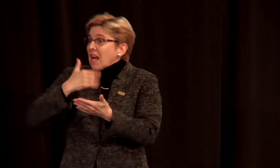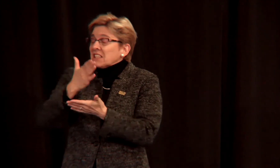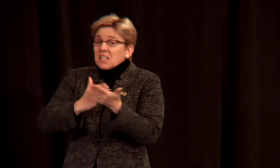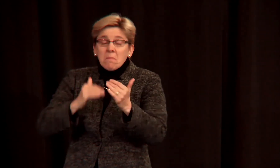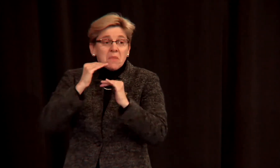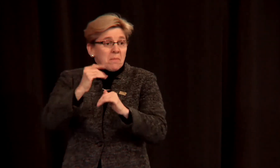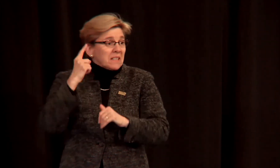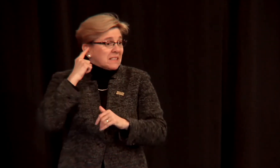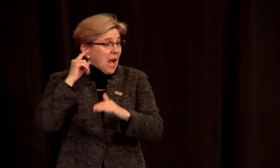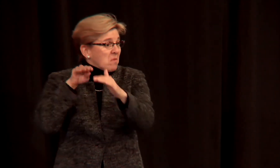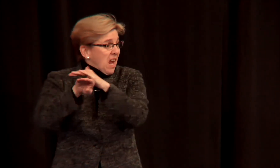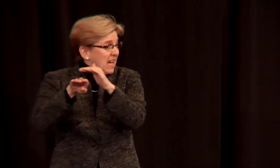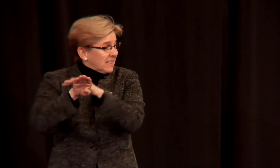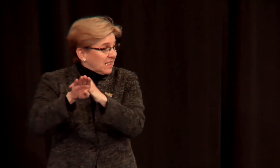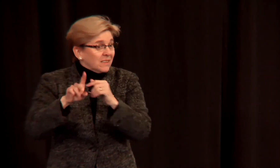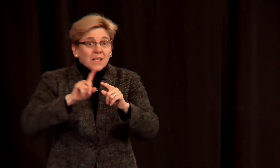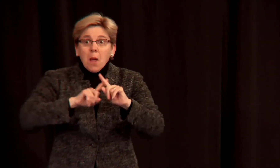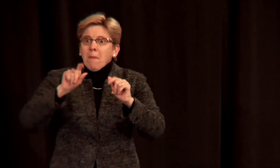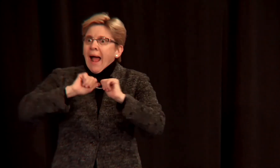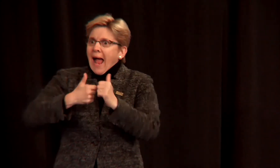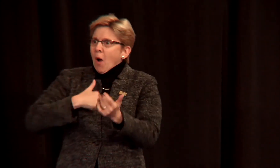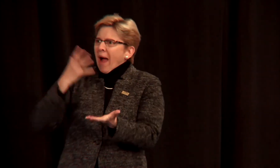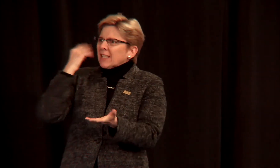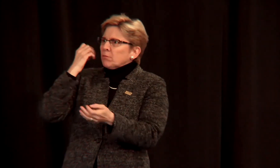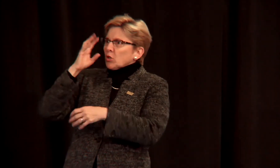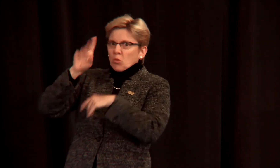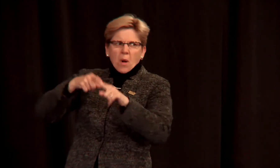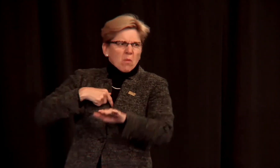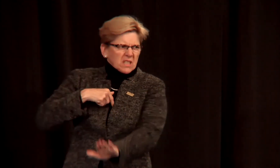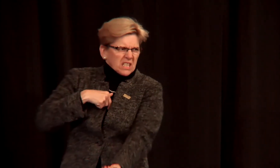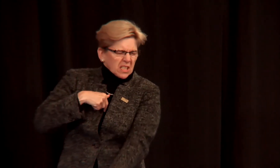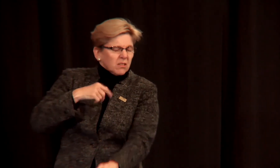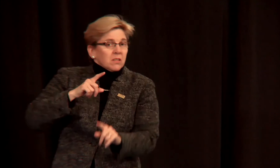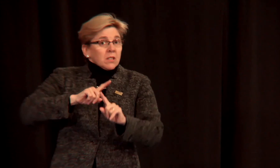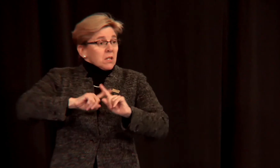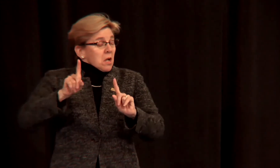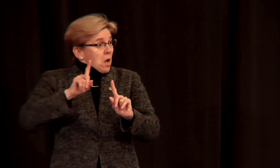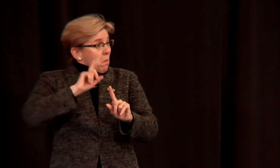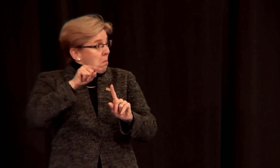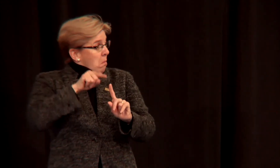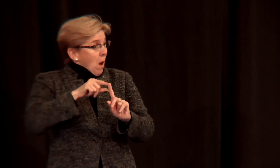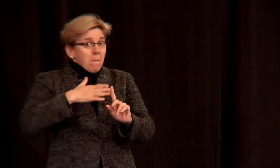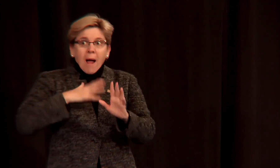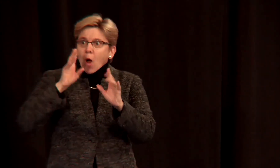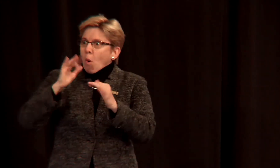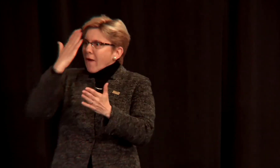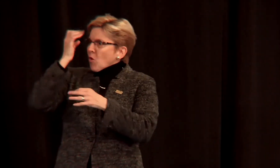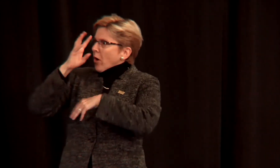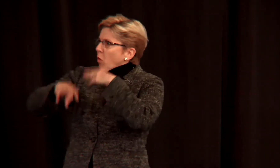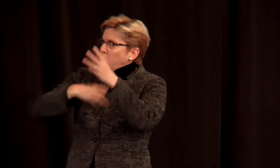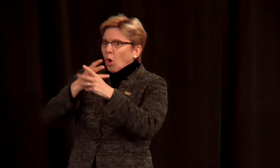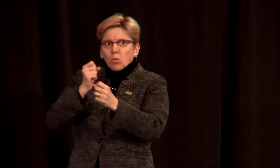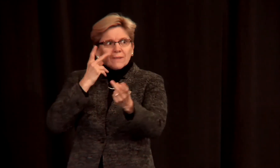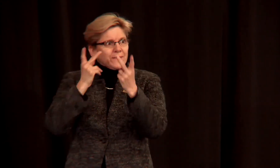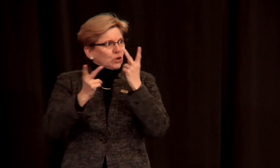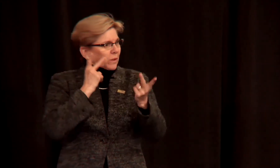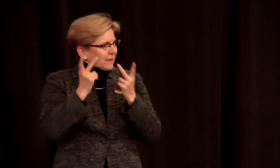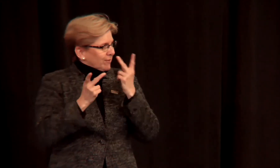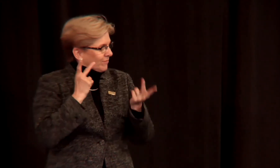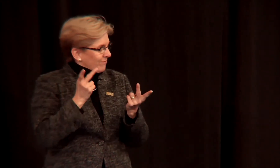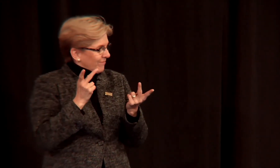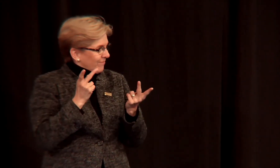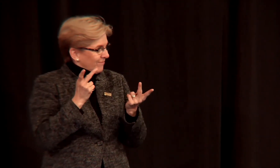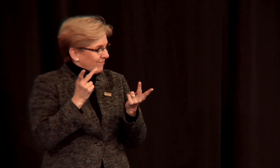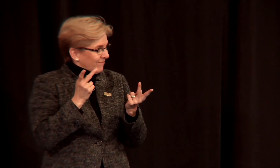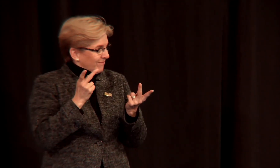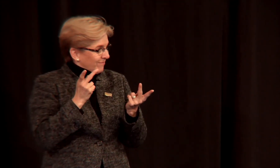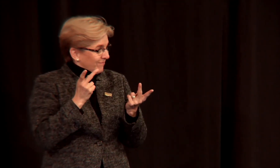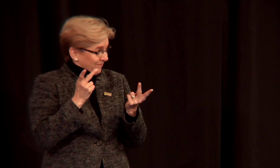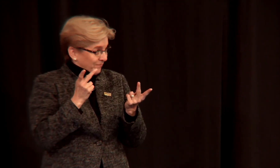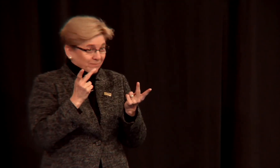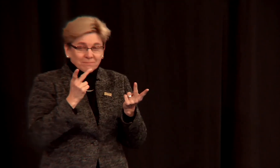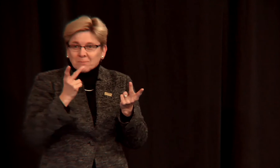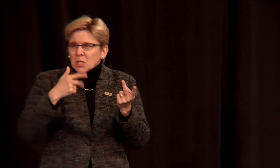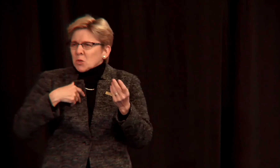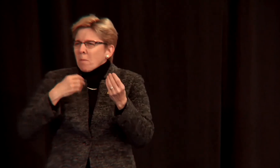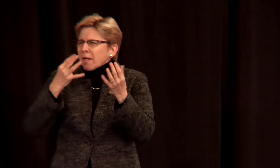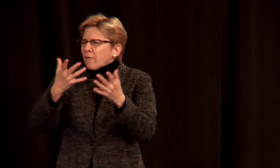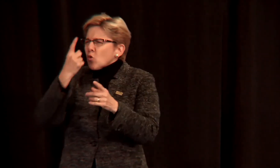I had some limited access to sound when I was little but my way of knowing the world is visual.